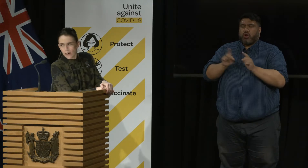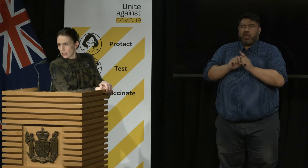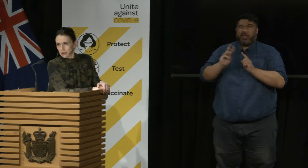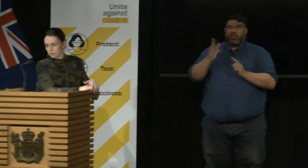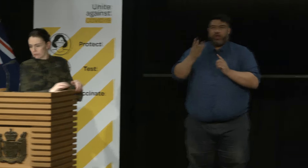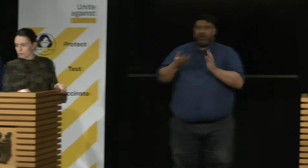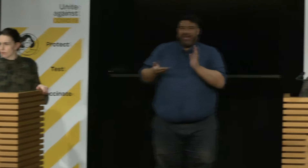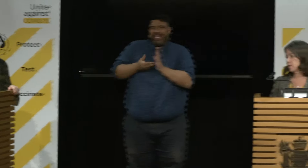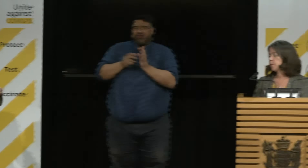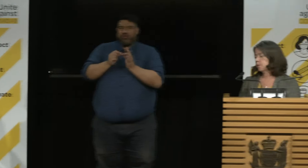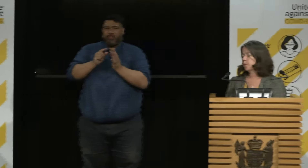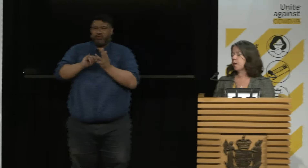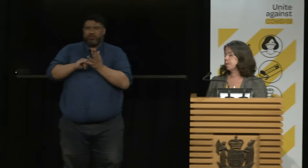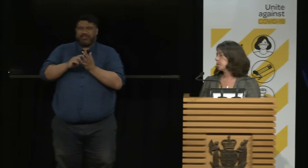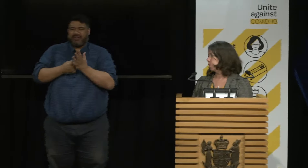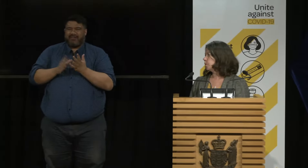usual immunity of someone who would other eyes will require